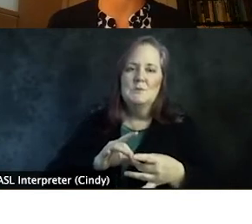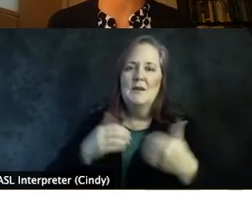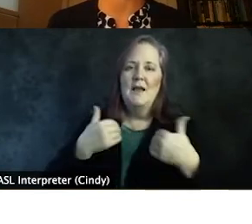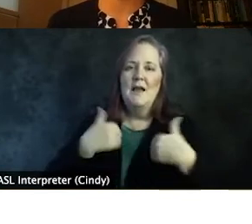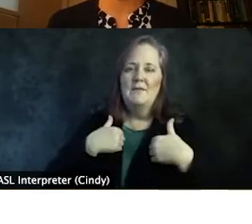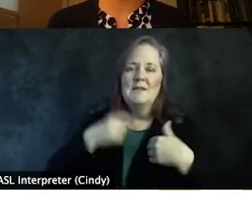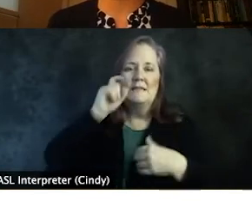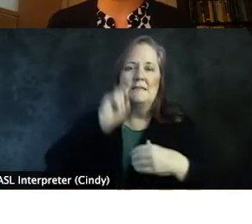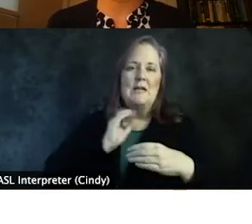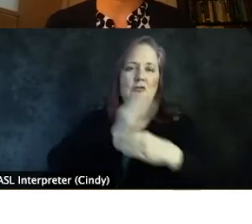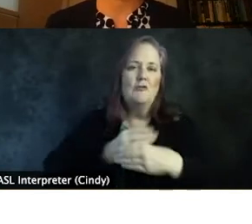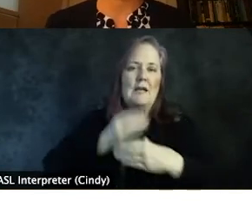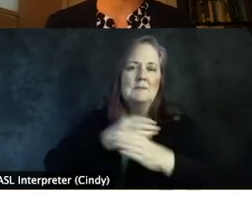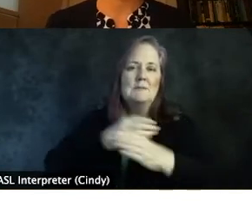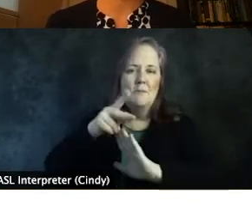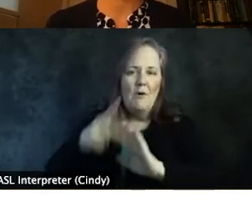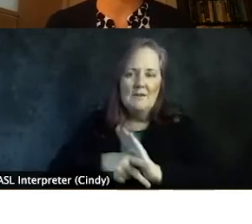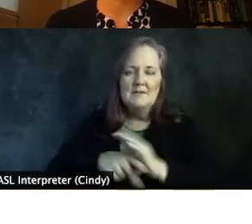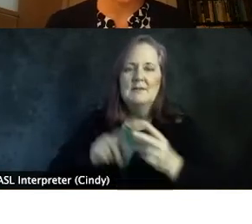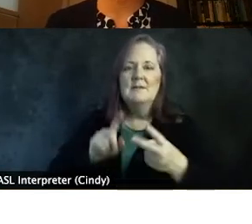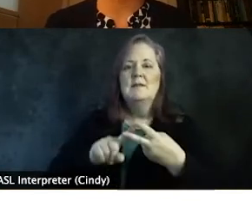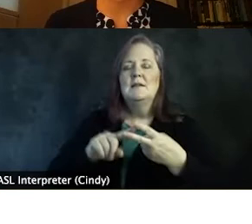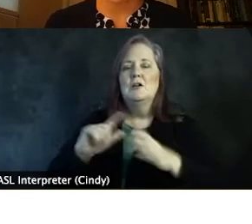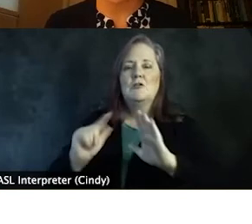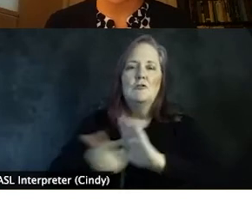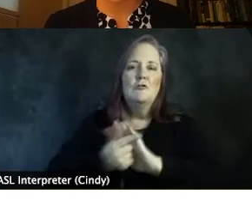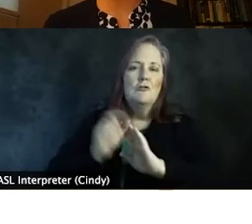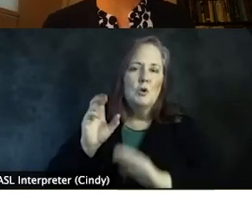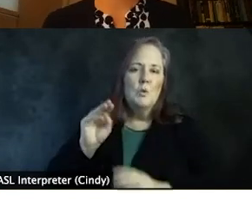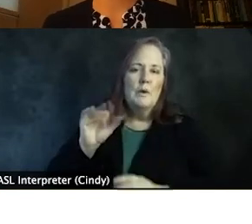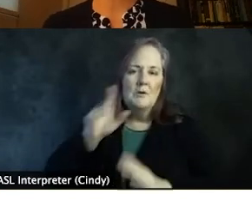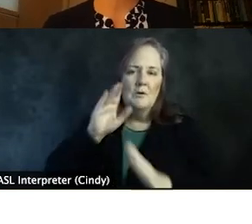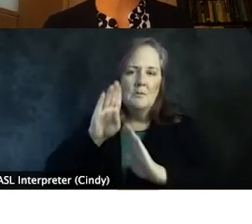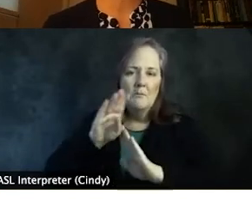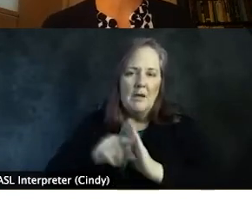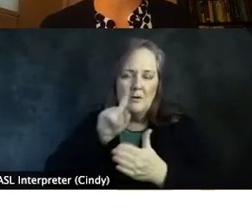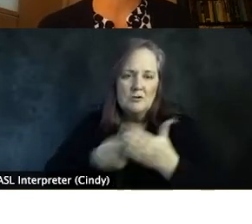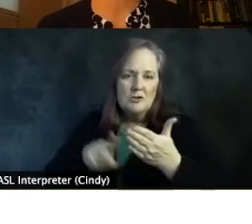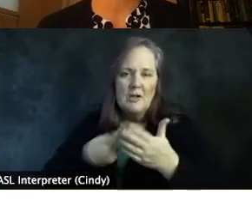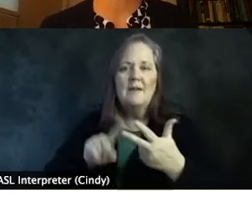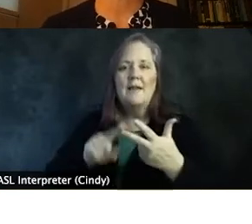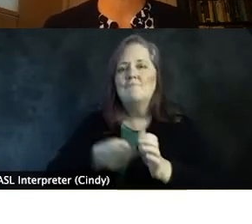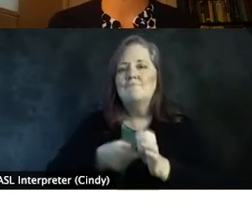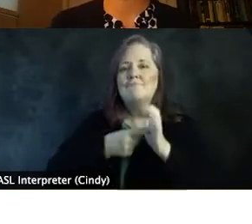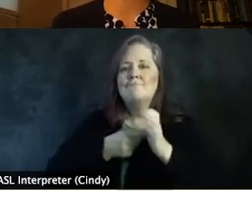to a dialysis clinic for treatment. And the patient will receive dialysis treatments